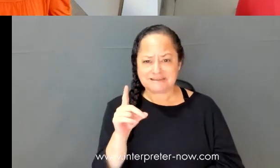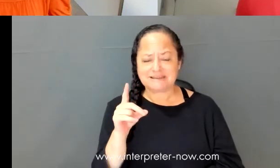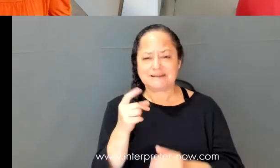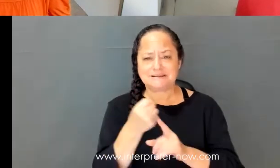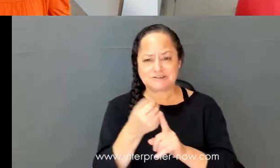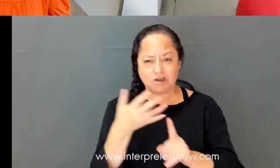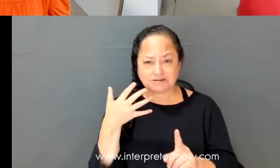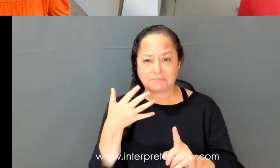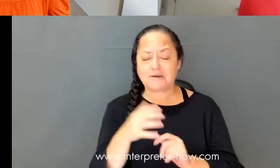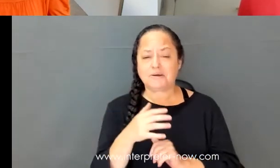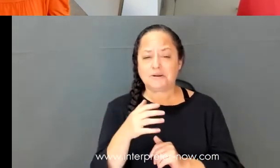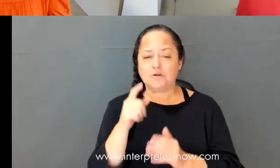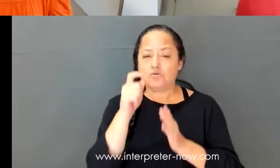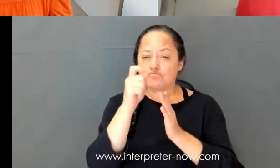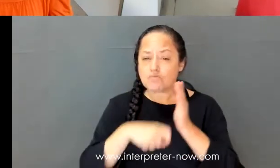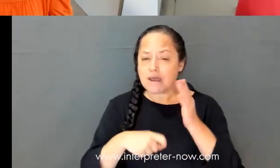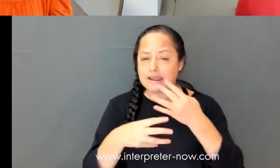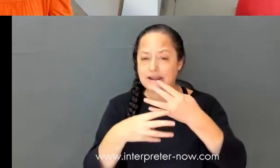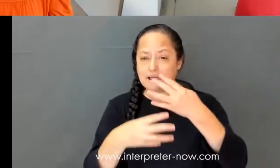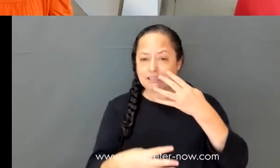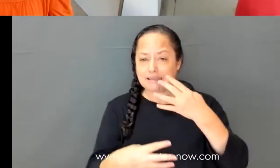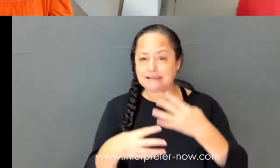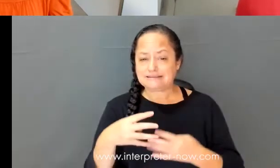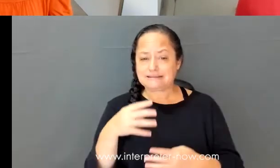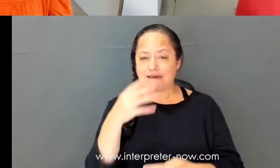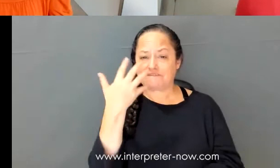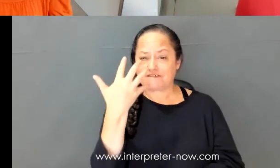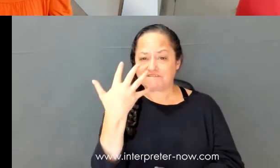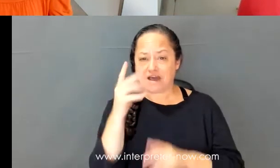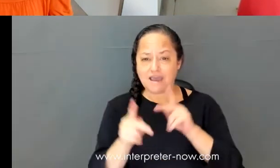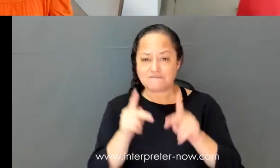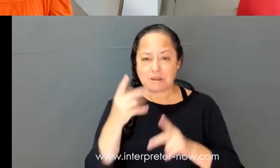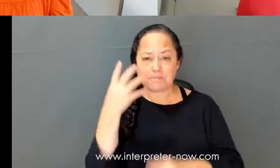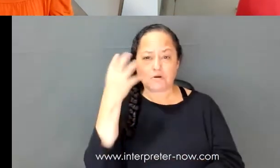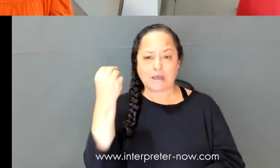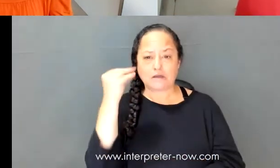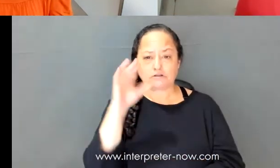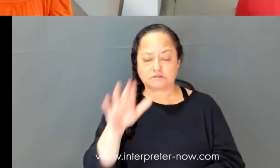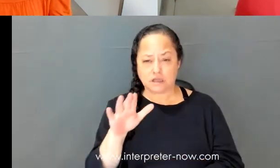Either write down a list of the five people outside your immediate family, whom you're